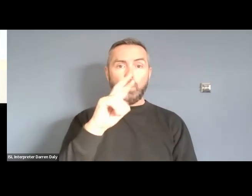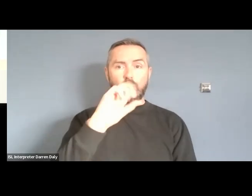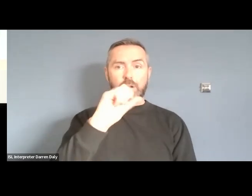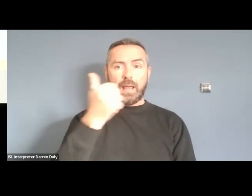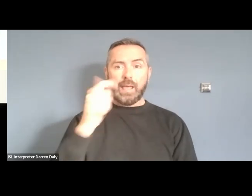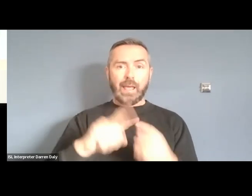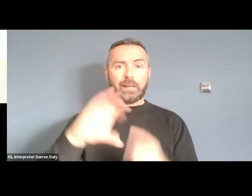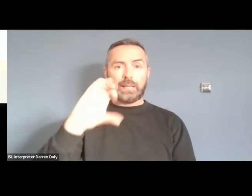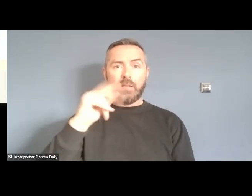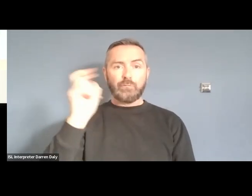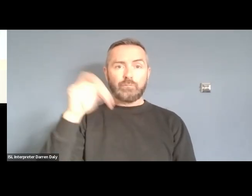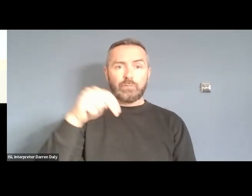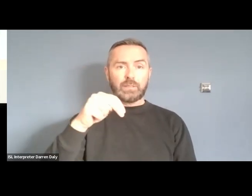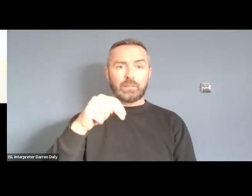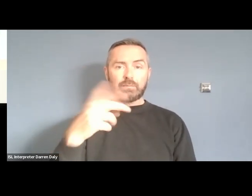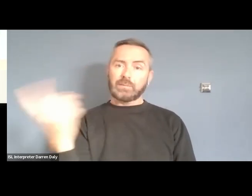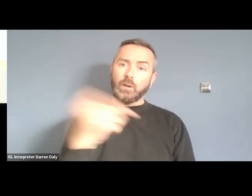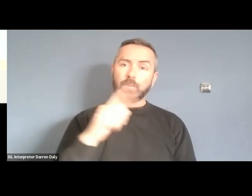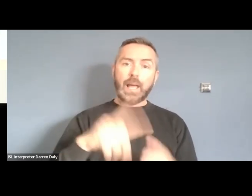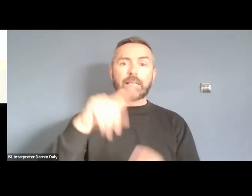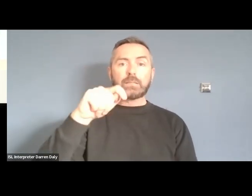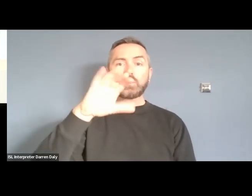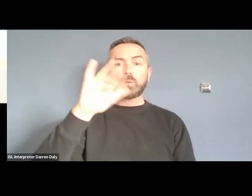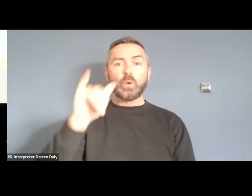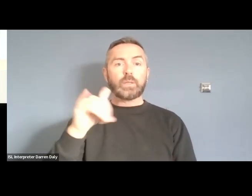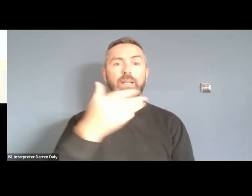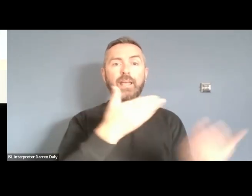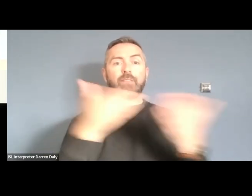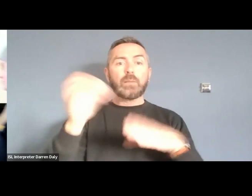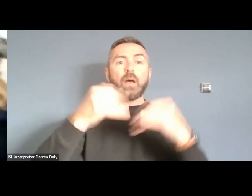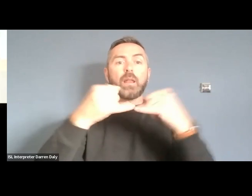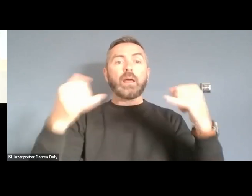room again and Tony is available online, if you are in the room and you want to